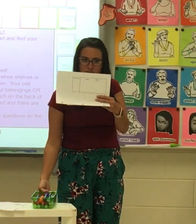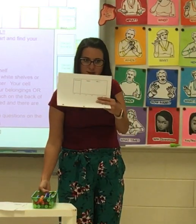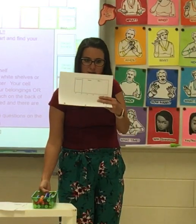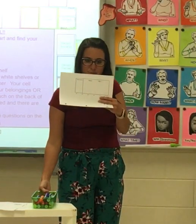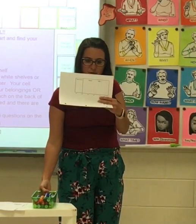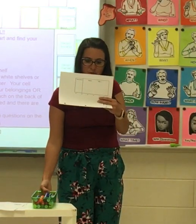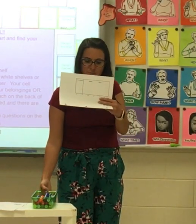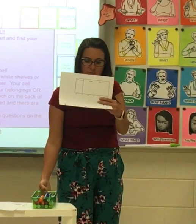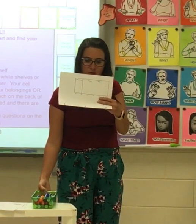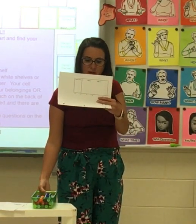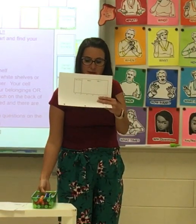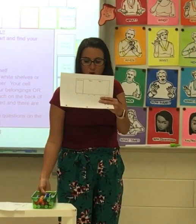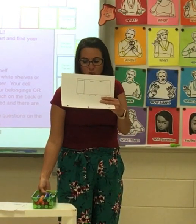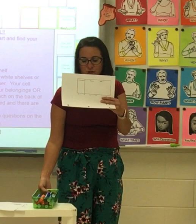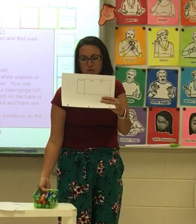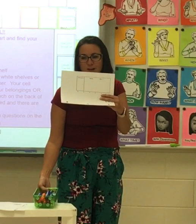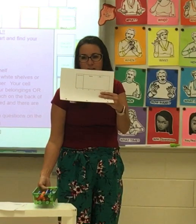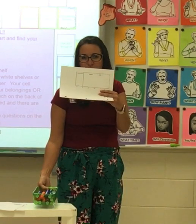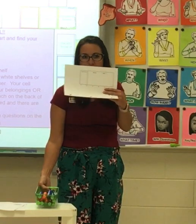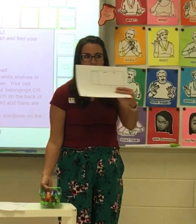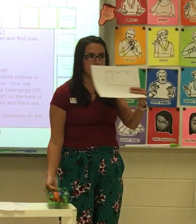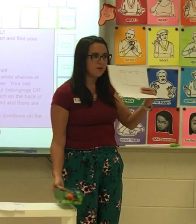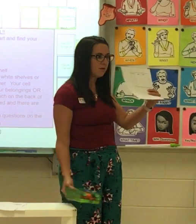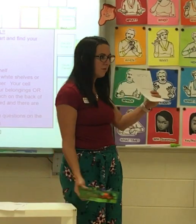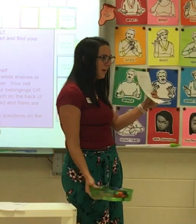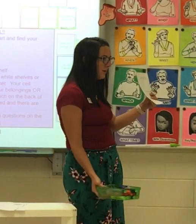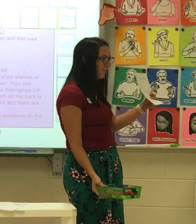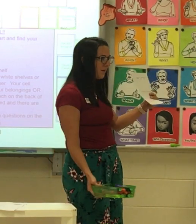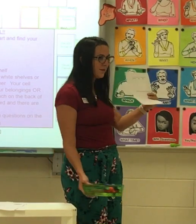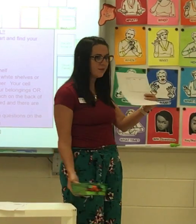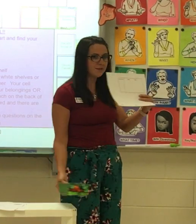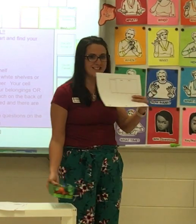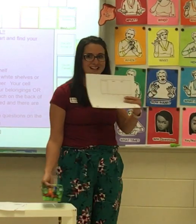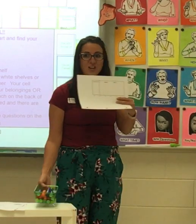it's nice and bold okay once you've got your name and your period written there